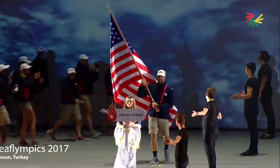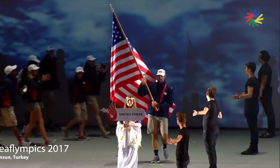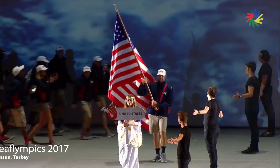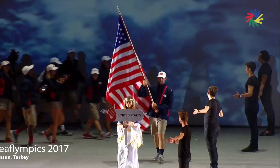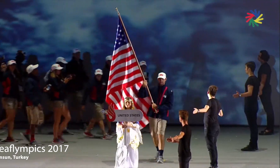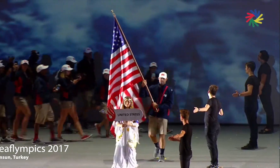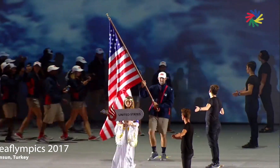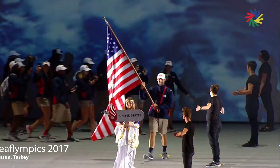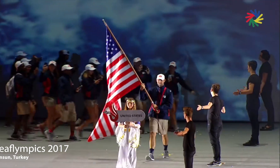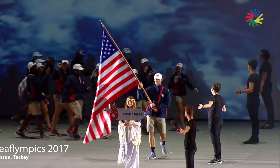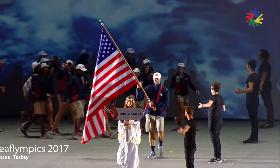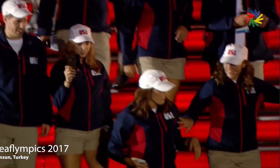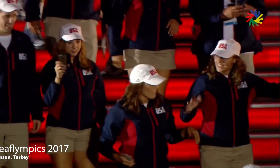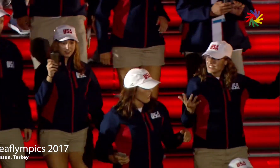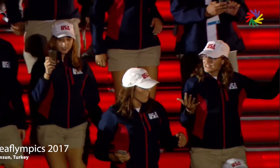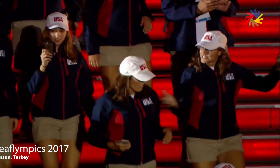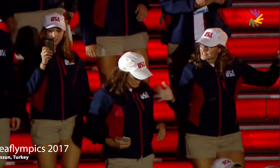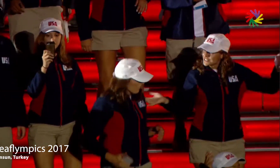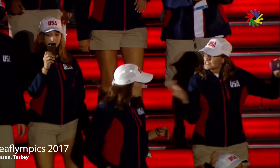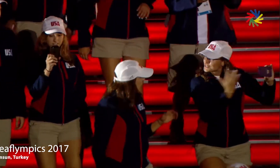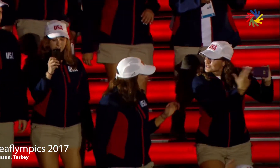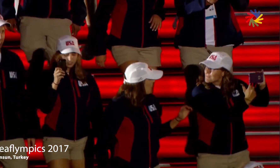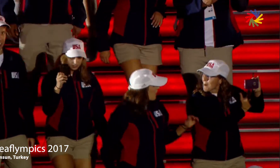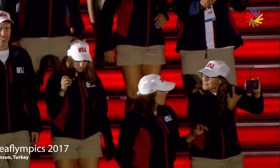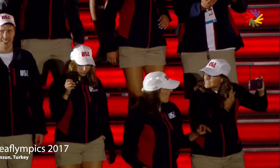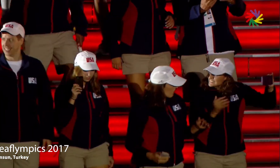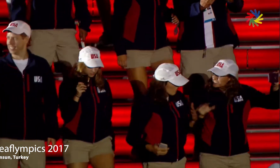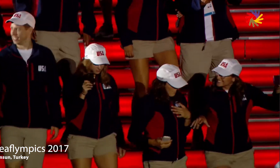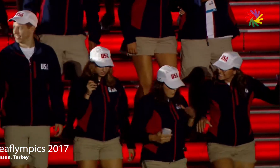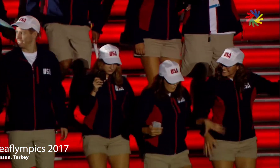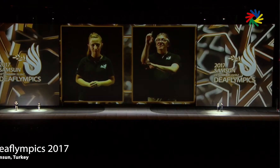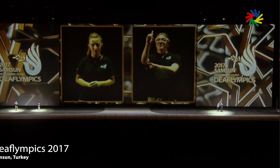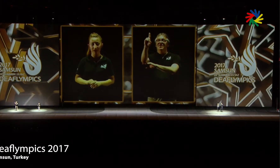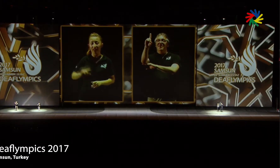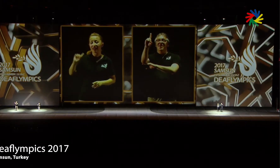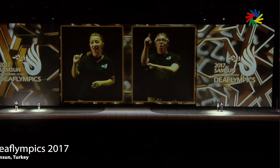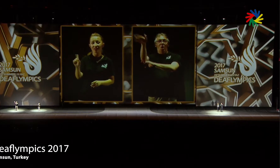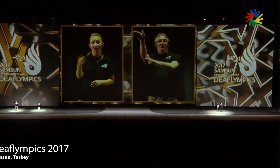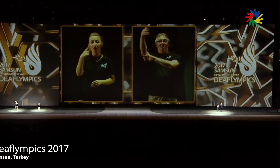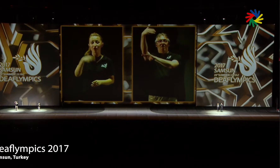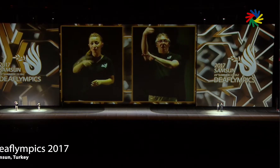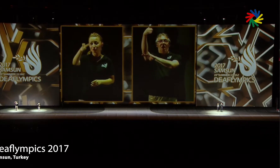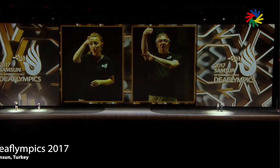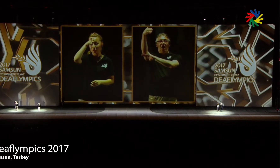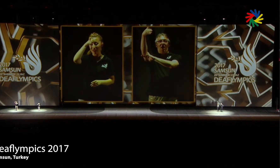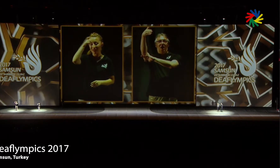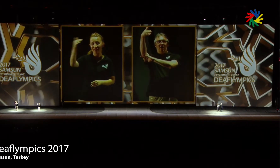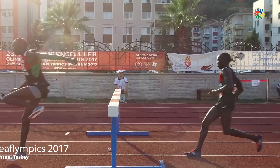the Deaflympics are hosted every four years, typically the year after the summer Olympic Games.